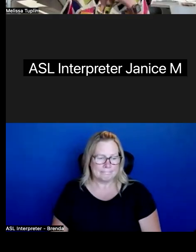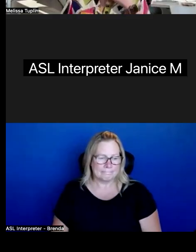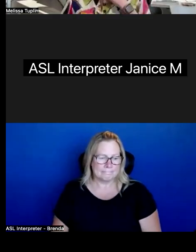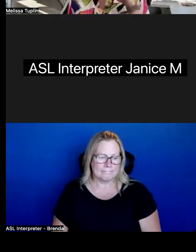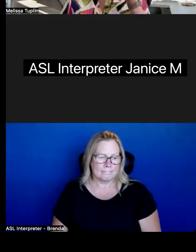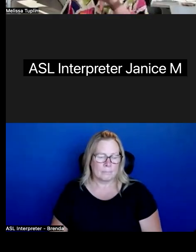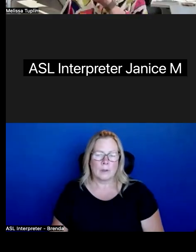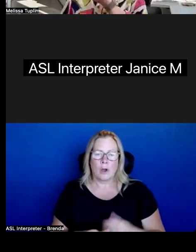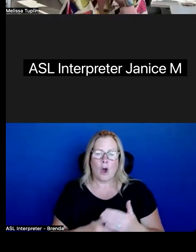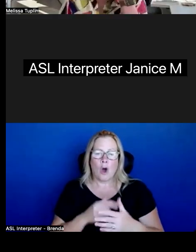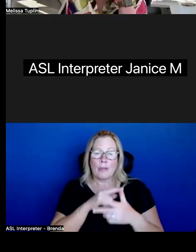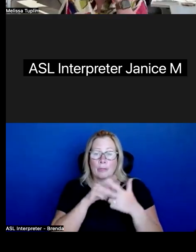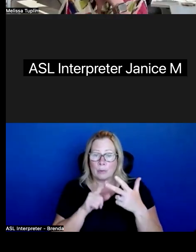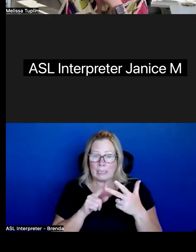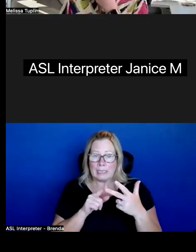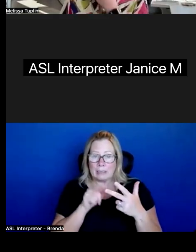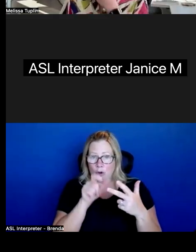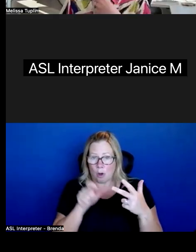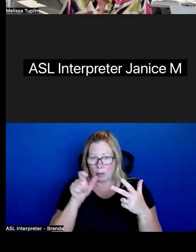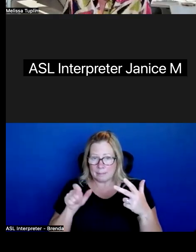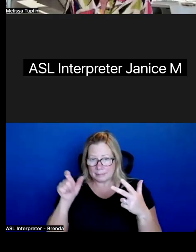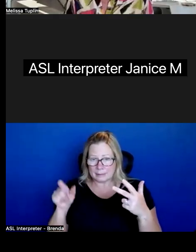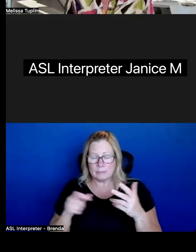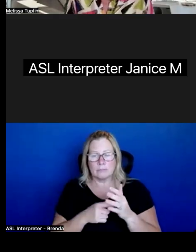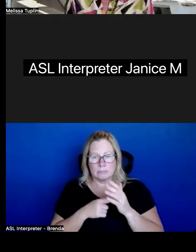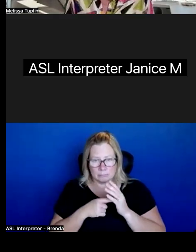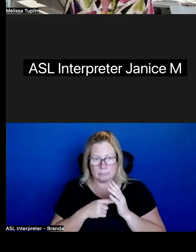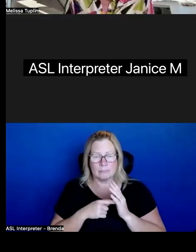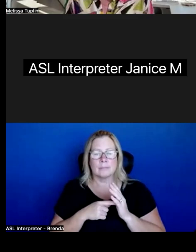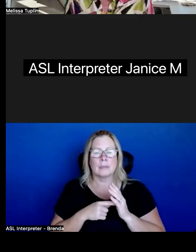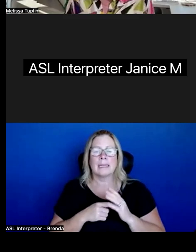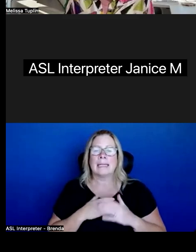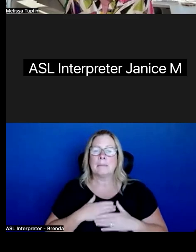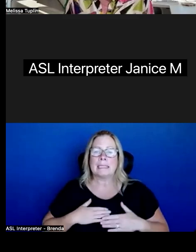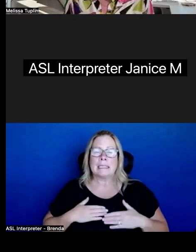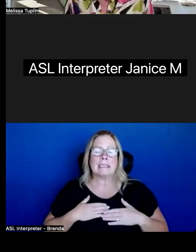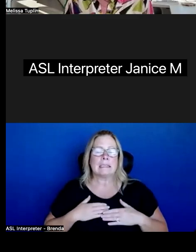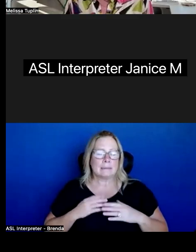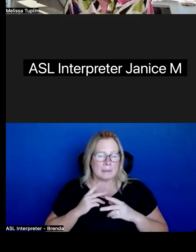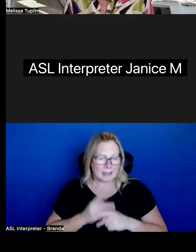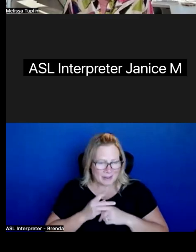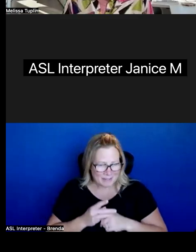three columns in the form are required. Please take cautious note of those years,